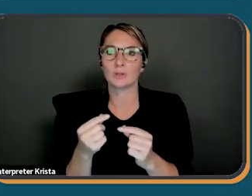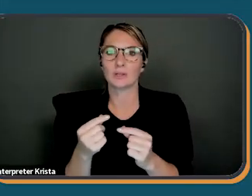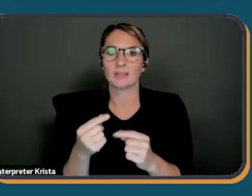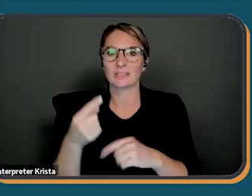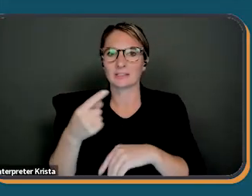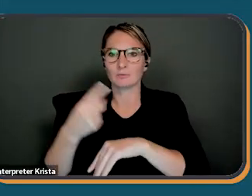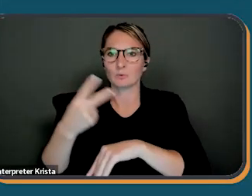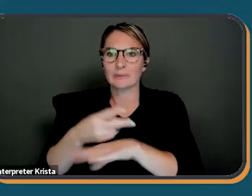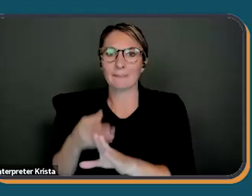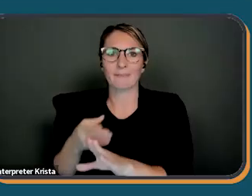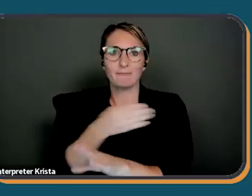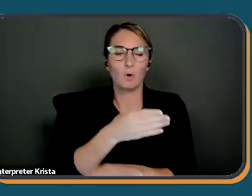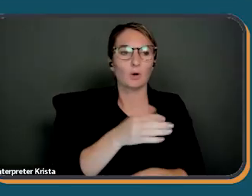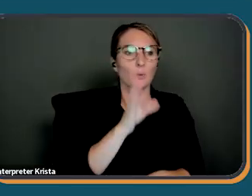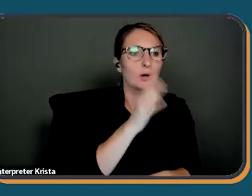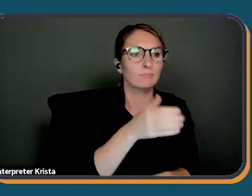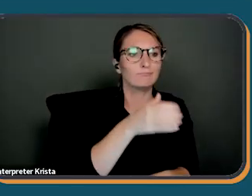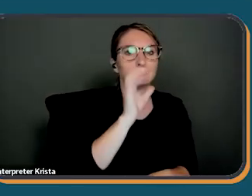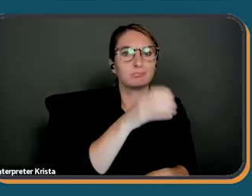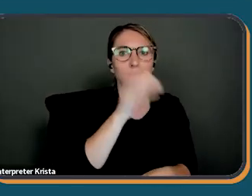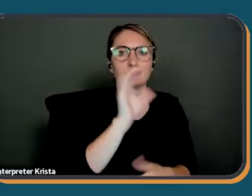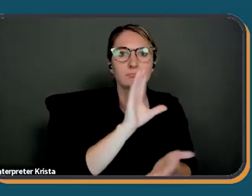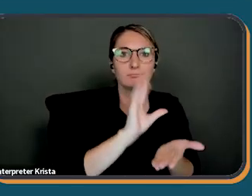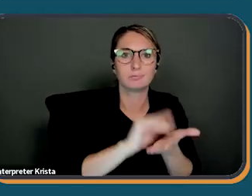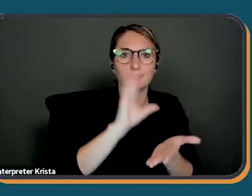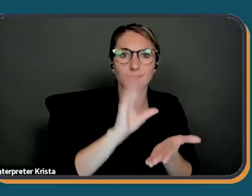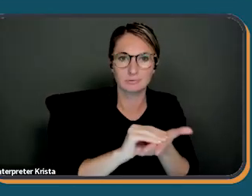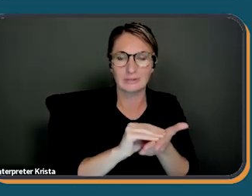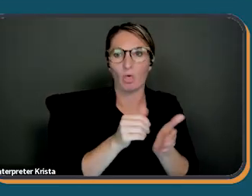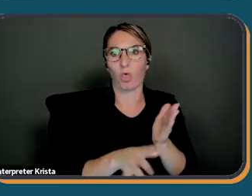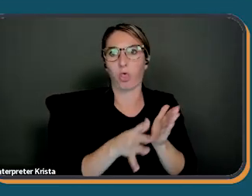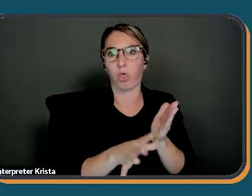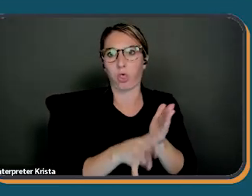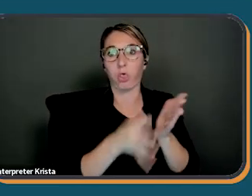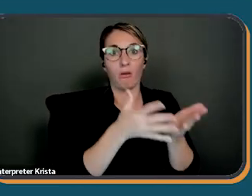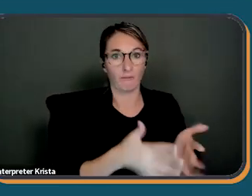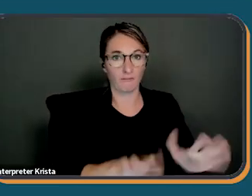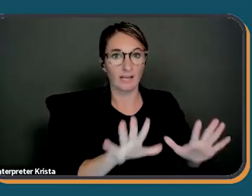and then doctors use a camera on a flexible tube to look inside your colon.